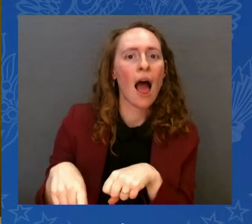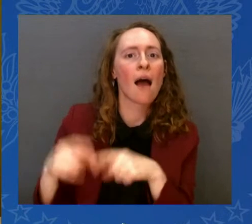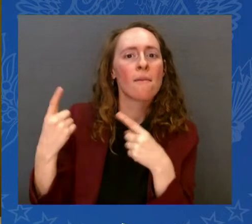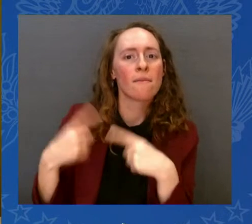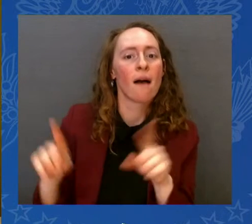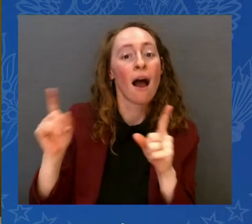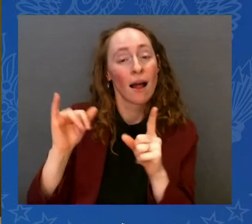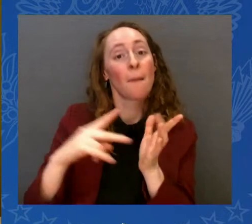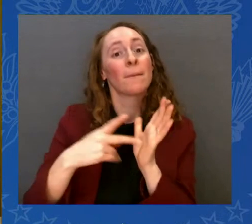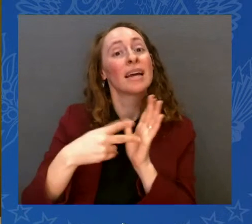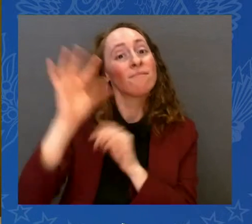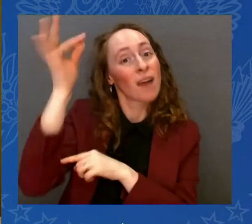billions of dollars --